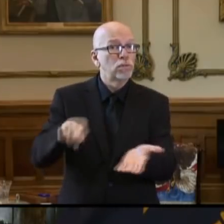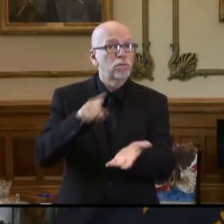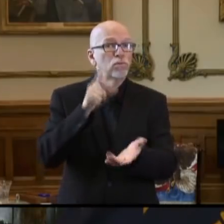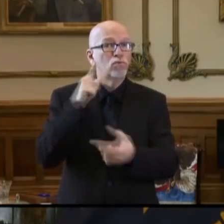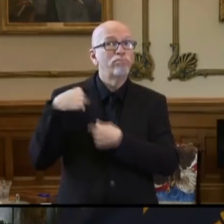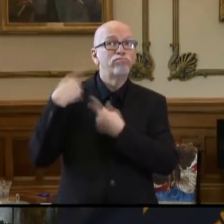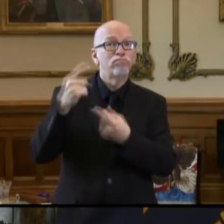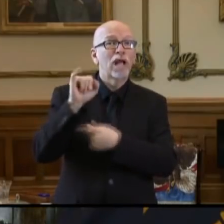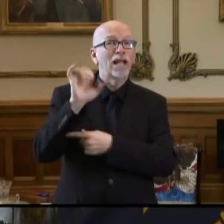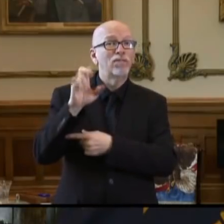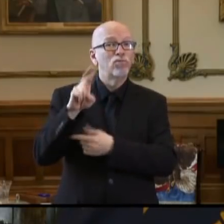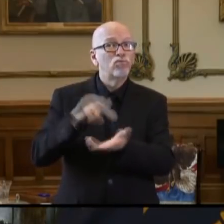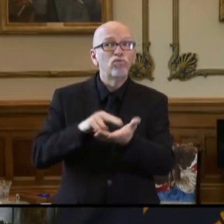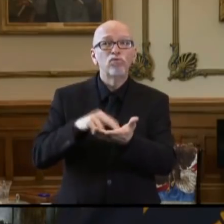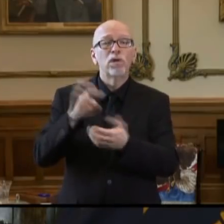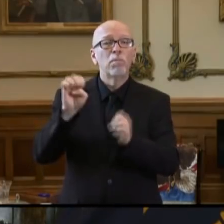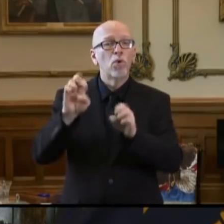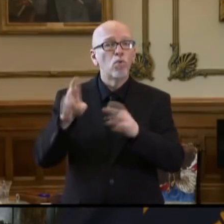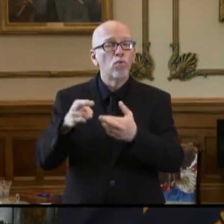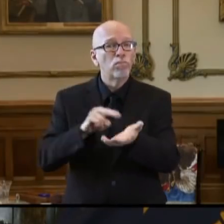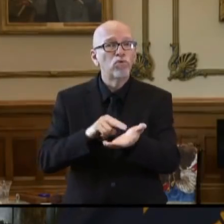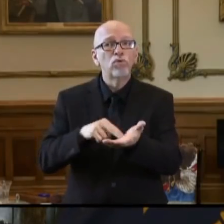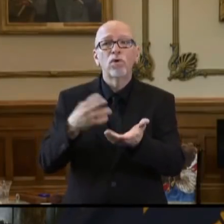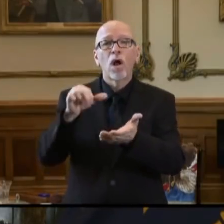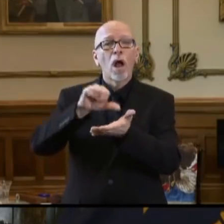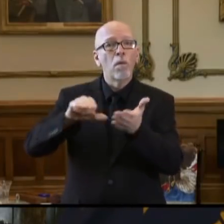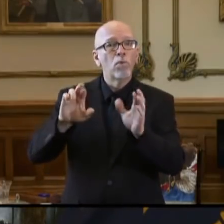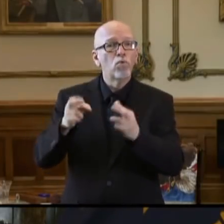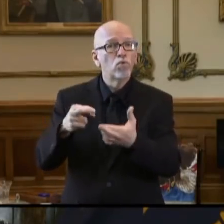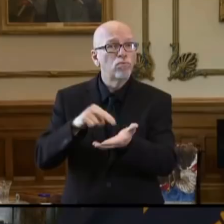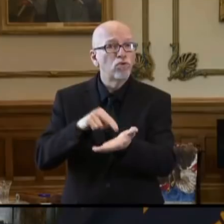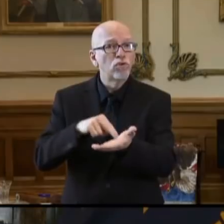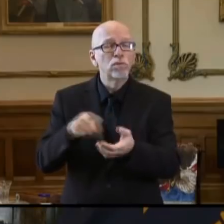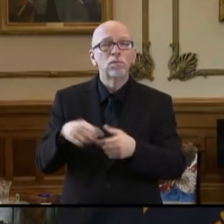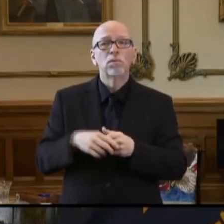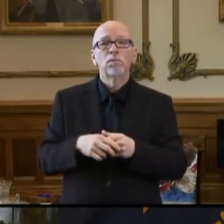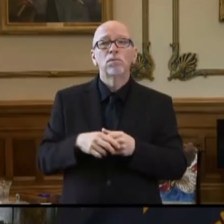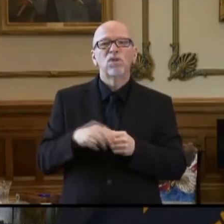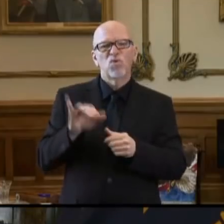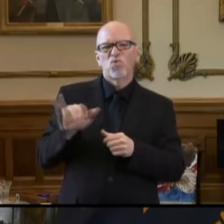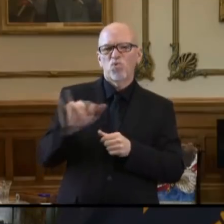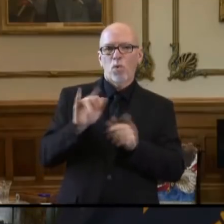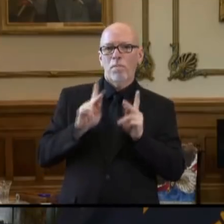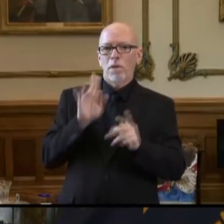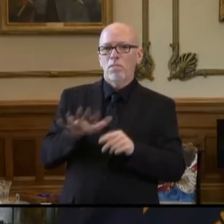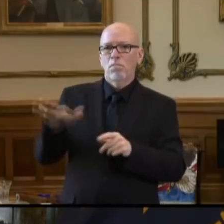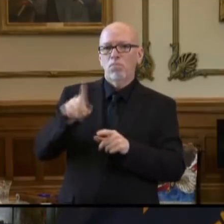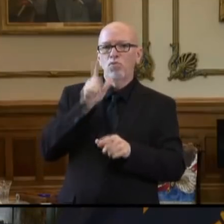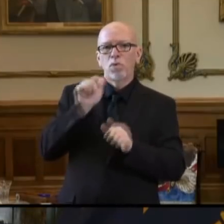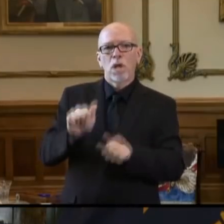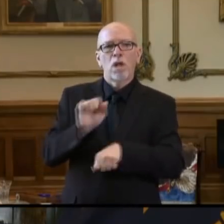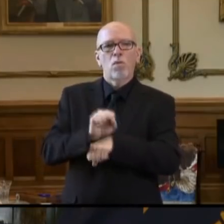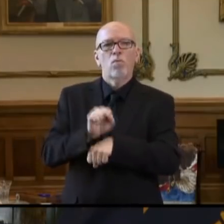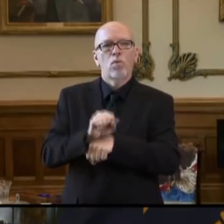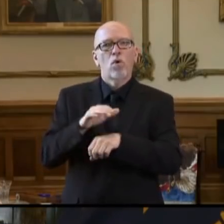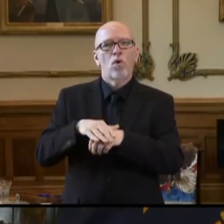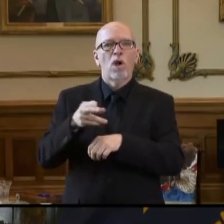AND REFORMULATE FAMILIARIZE THEIR CURRENT NURSES THAT HAVE BEEN ICU NURSES, E.R. NURSES,